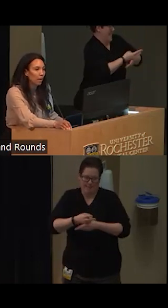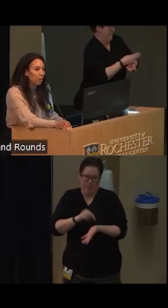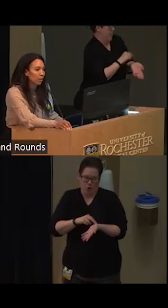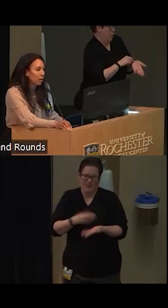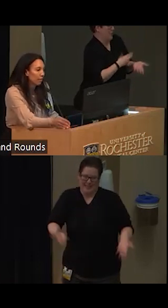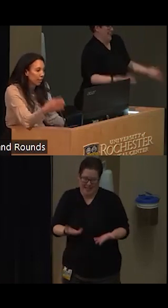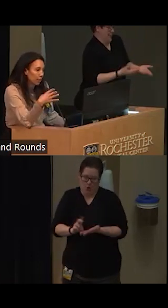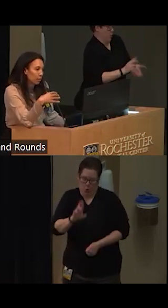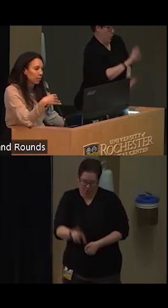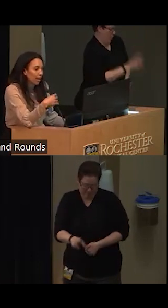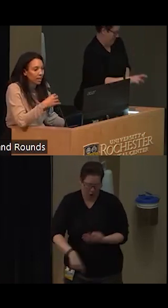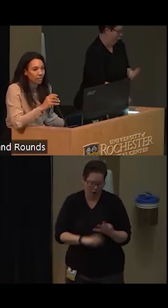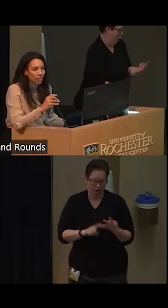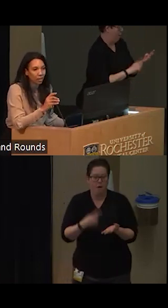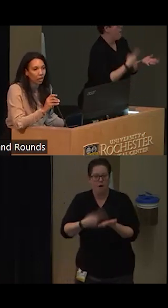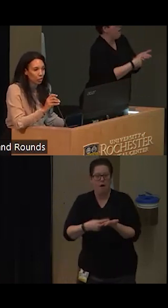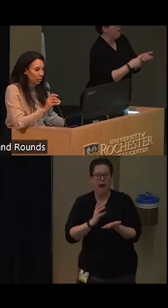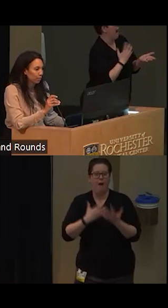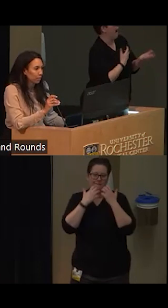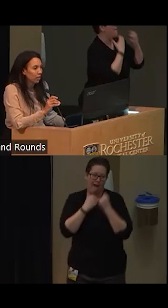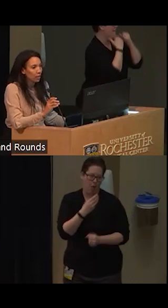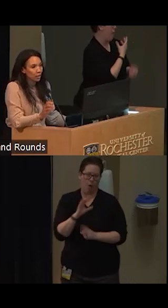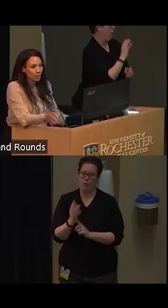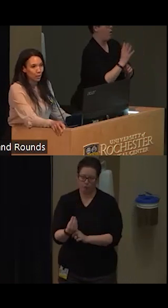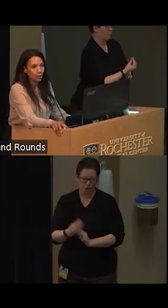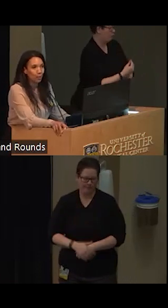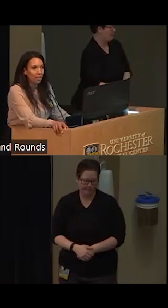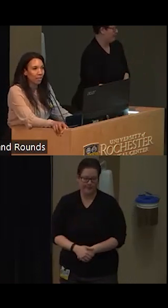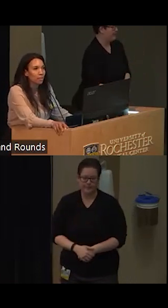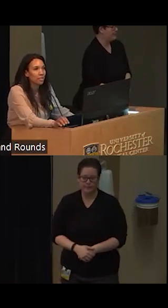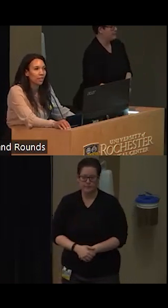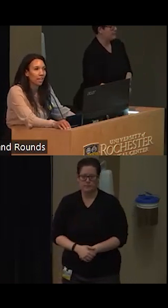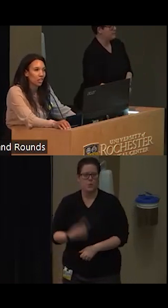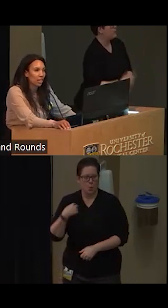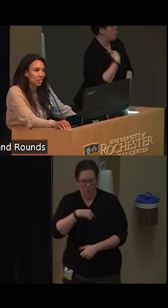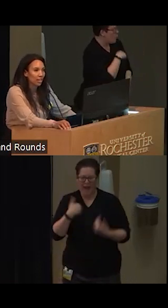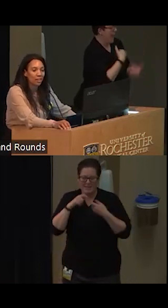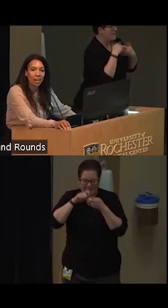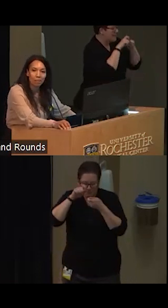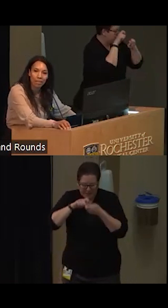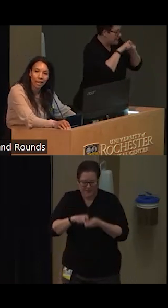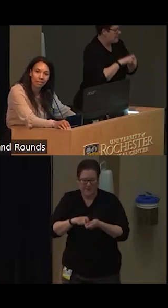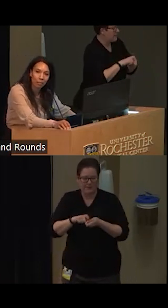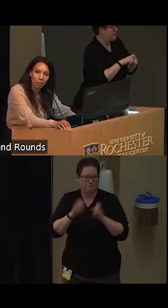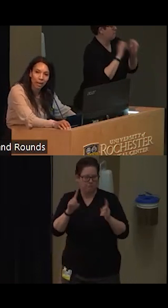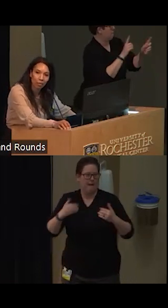bit about our values and in our culture so we have very specific education that that we put